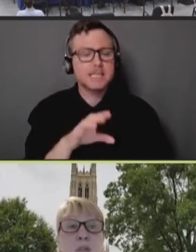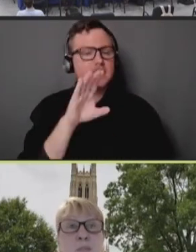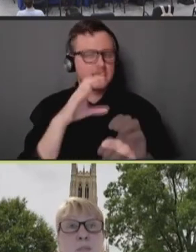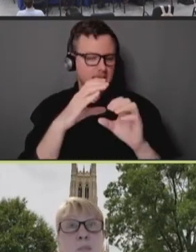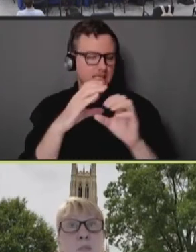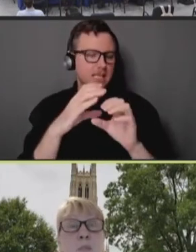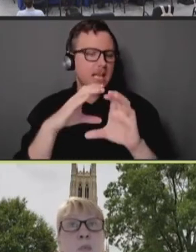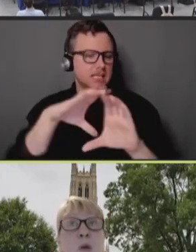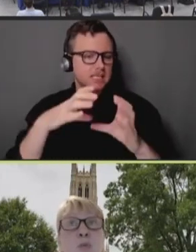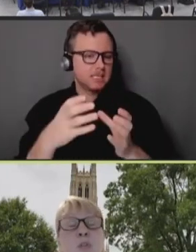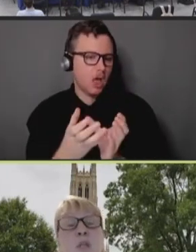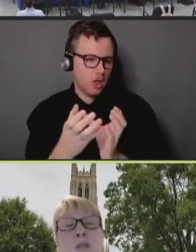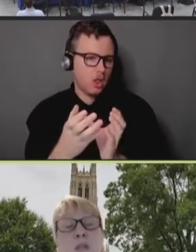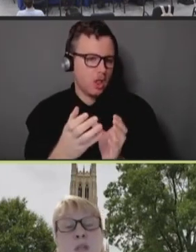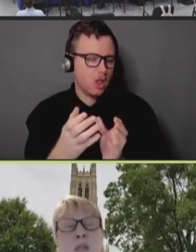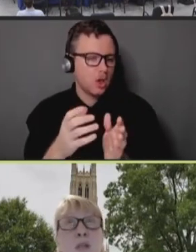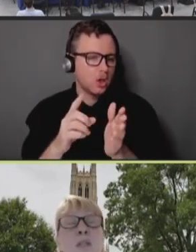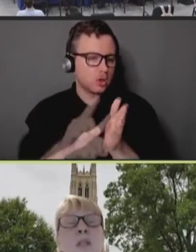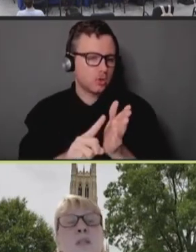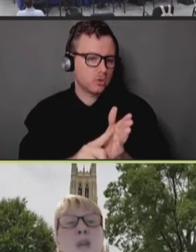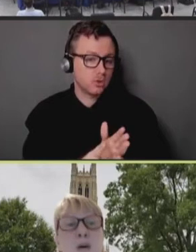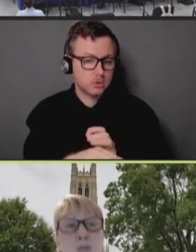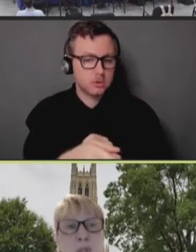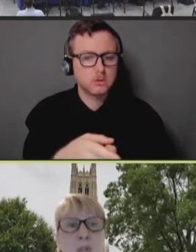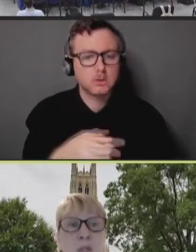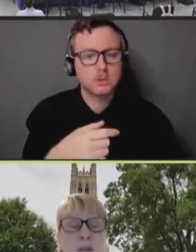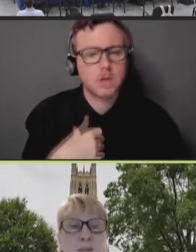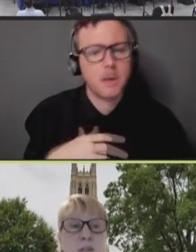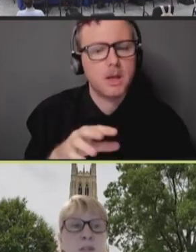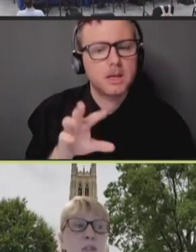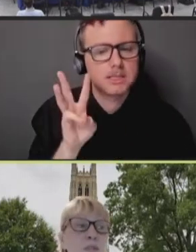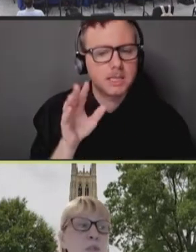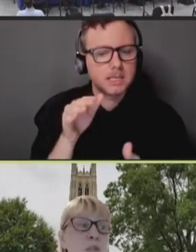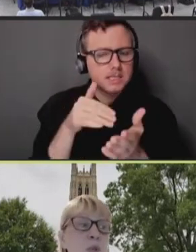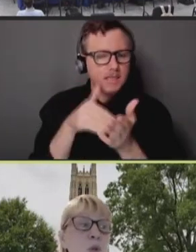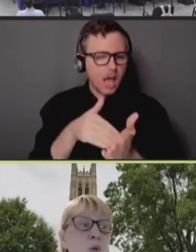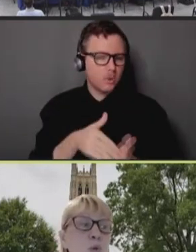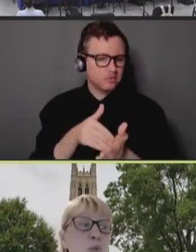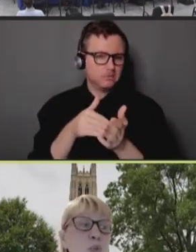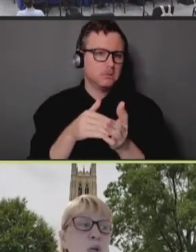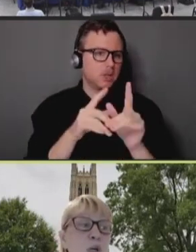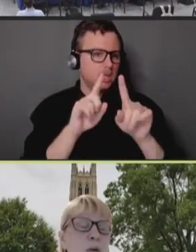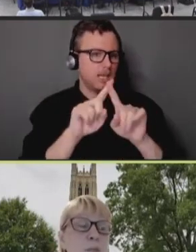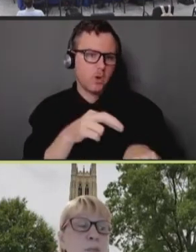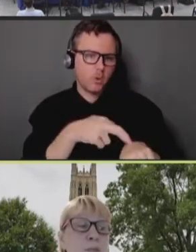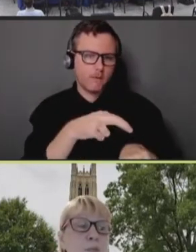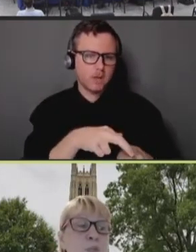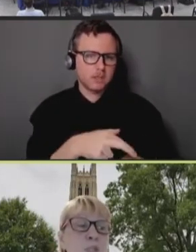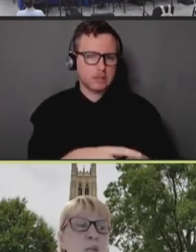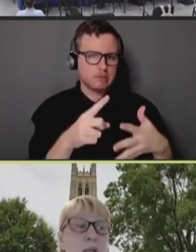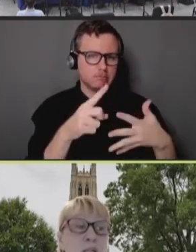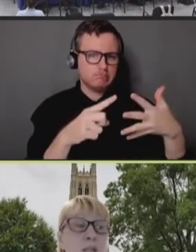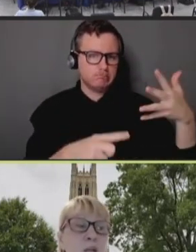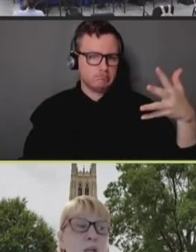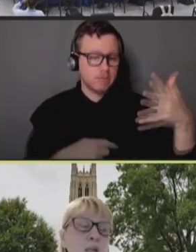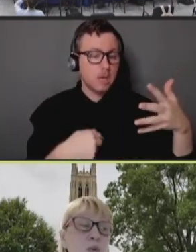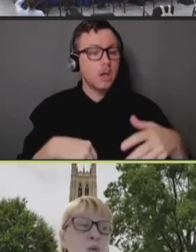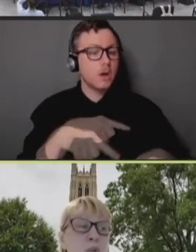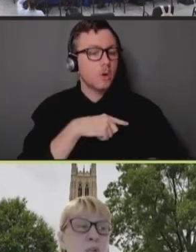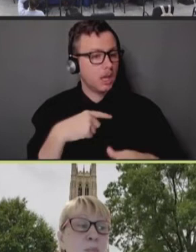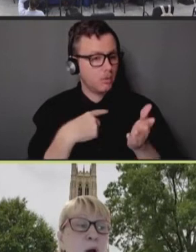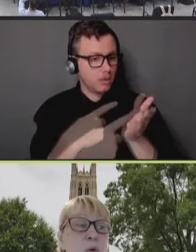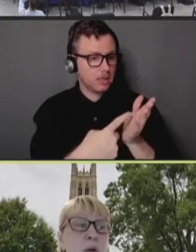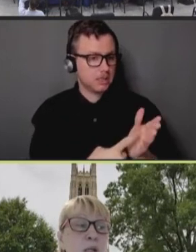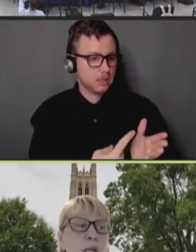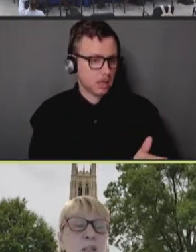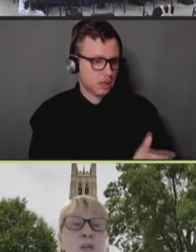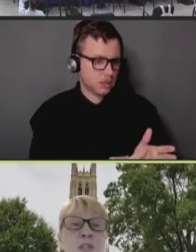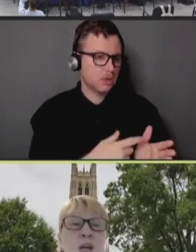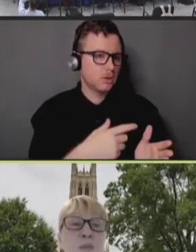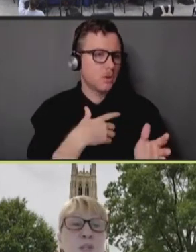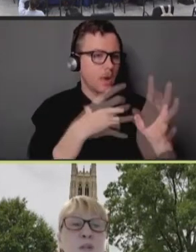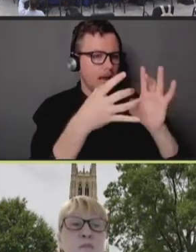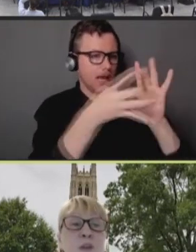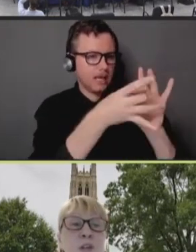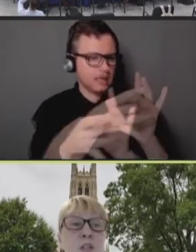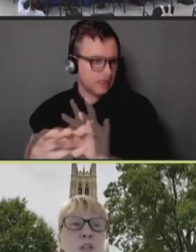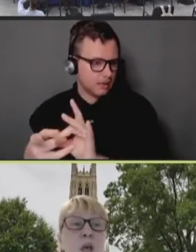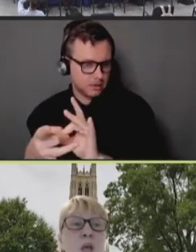So, about 6,000 references which discussed or somehow connected to Alzheimer's and infection